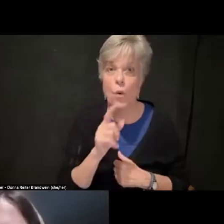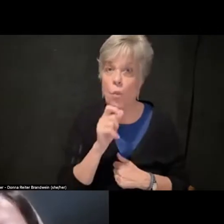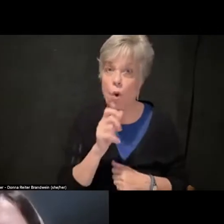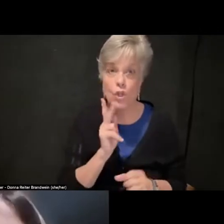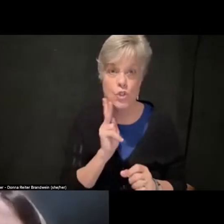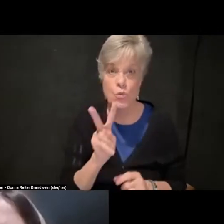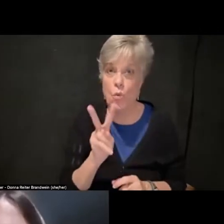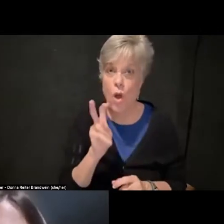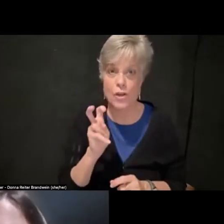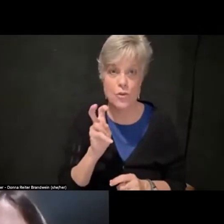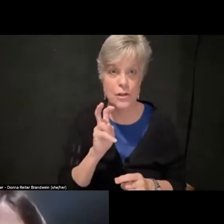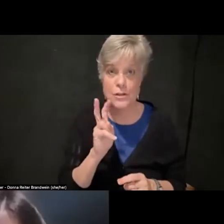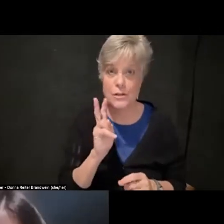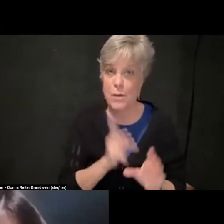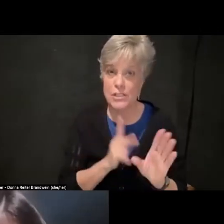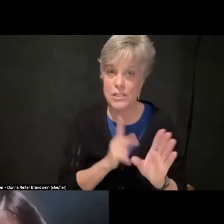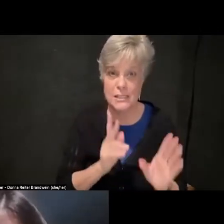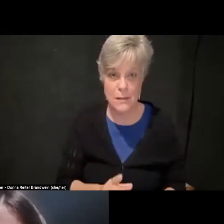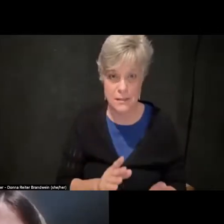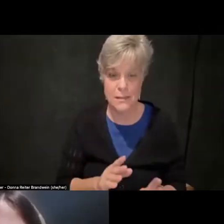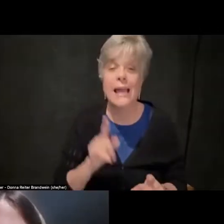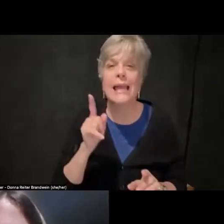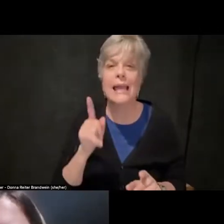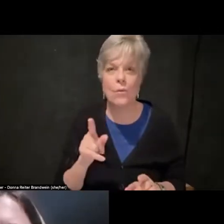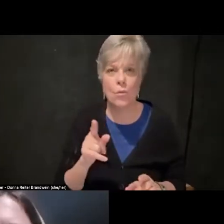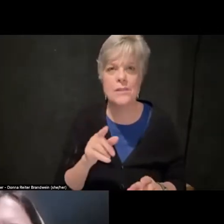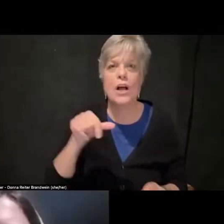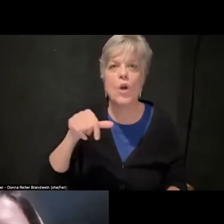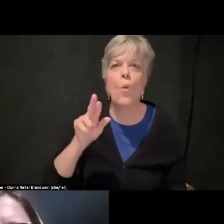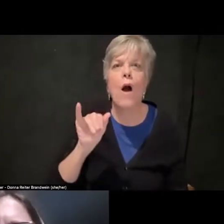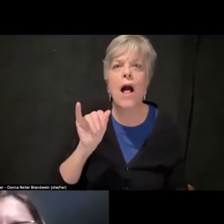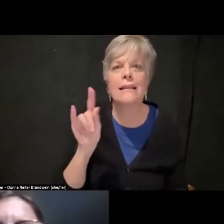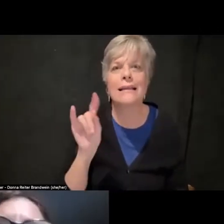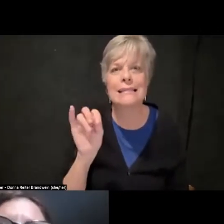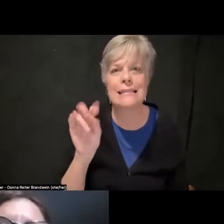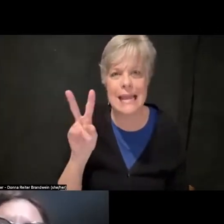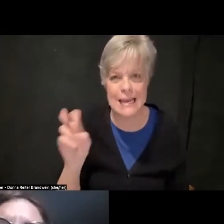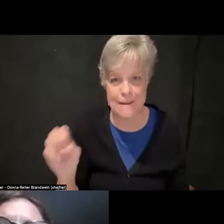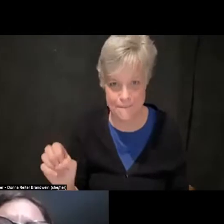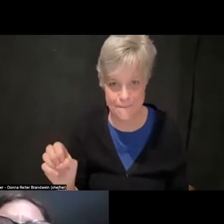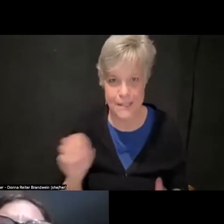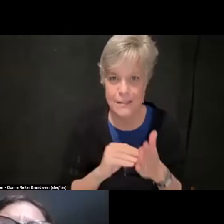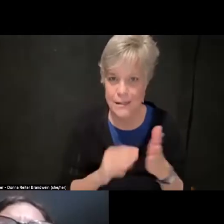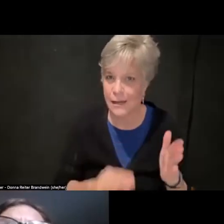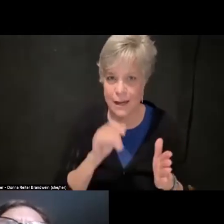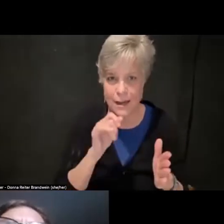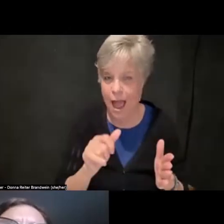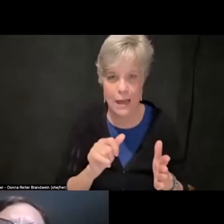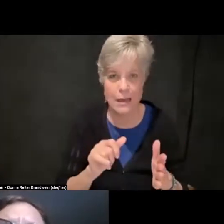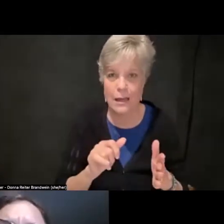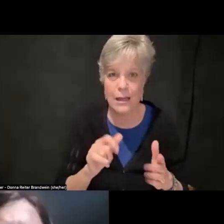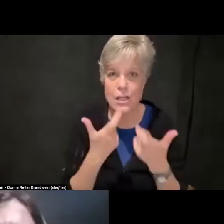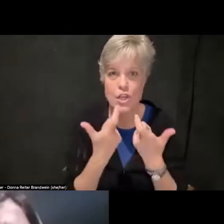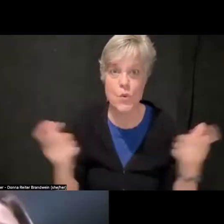But across all participants, people have said that within the DCC, this was the first space